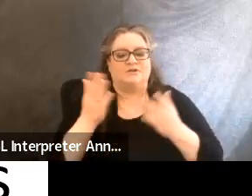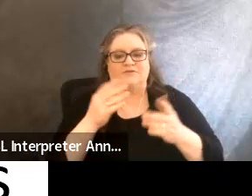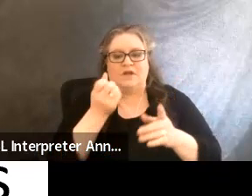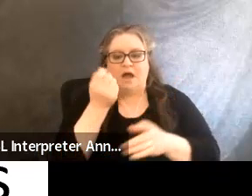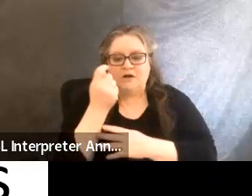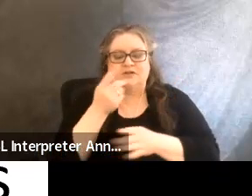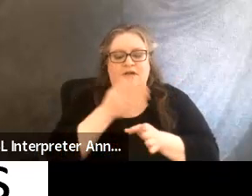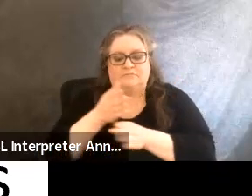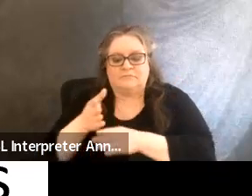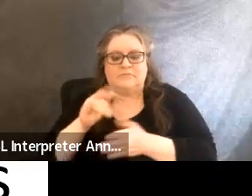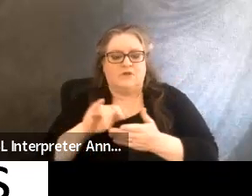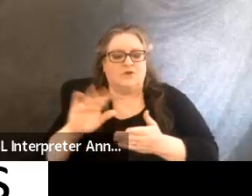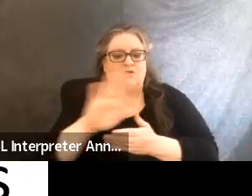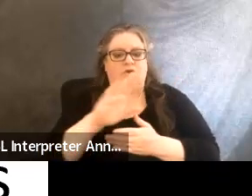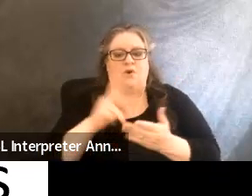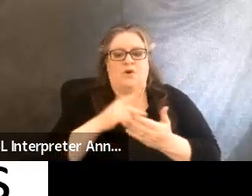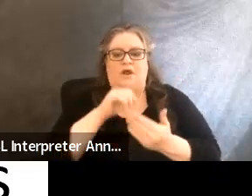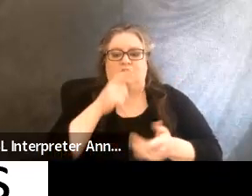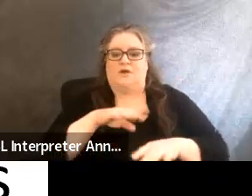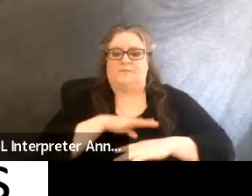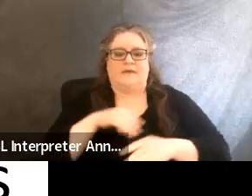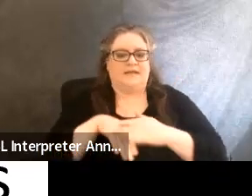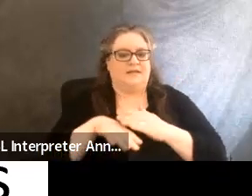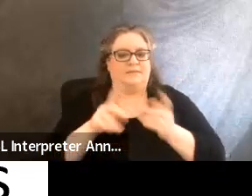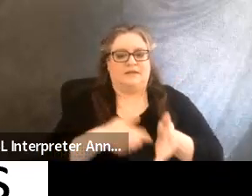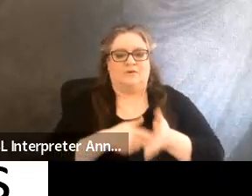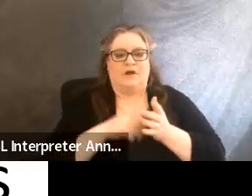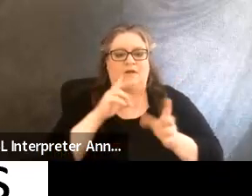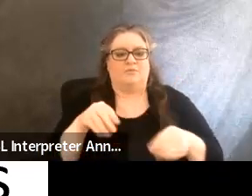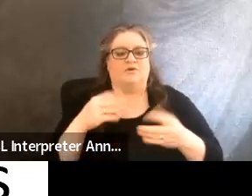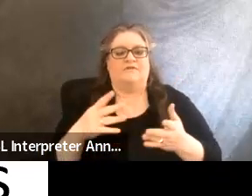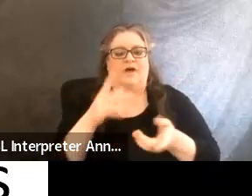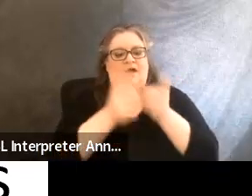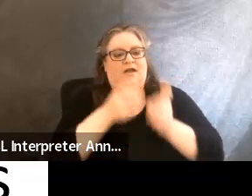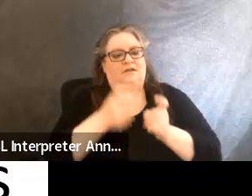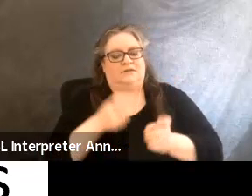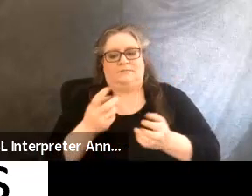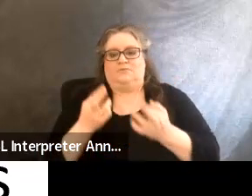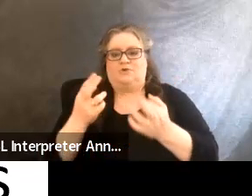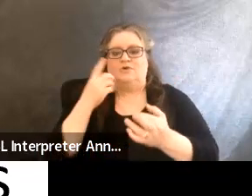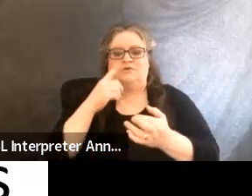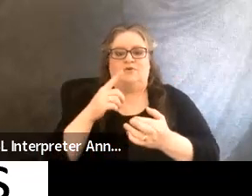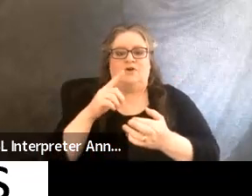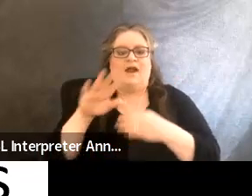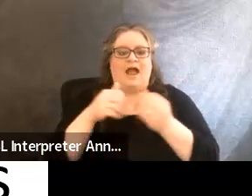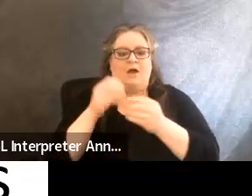of your project do not meet accessibility requirements. We also provide customized recommendations on how to fix the issues.